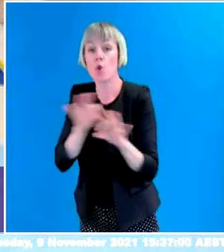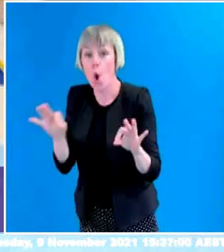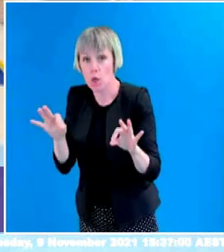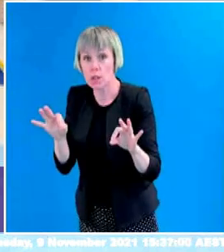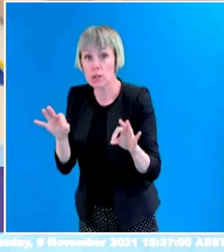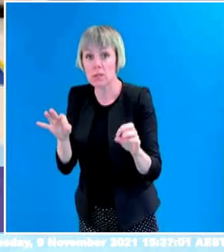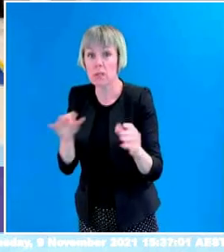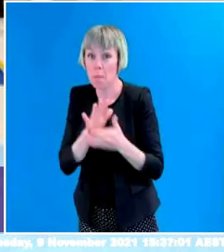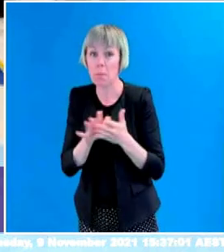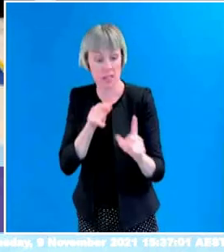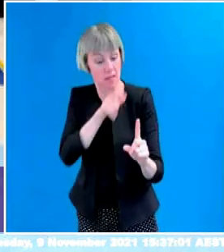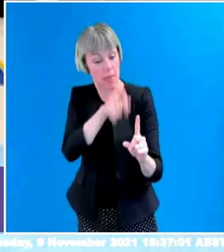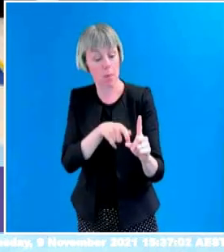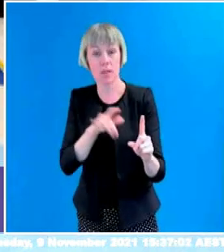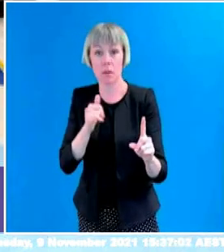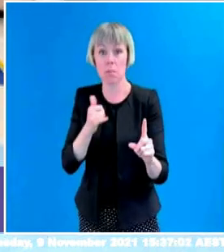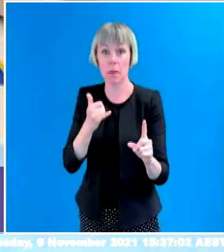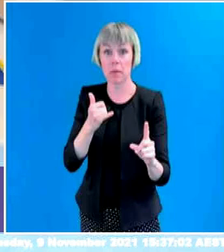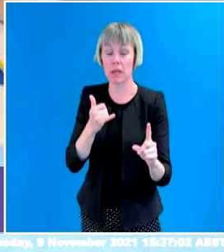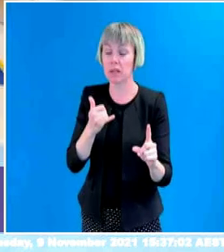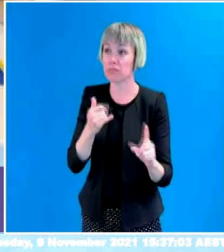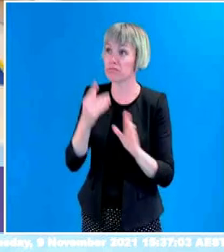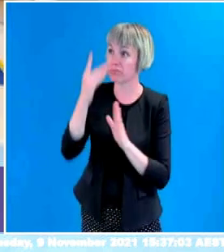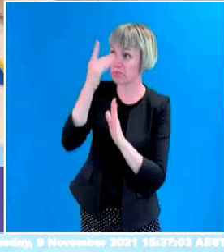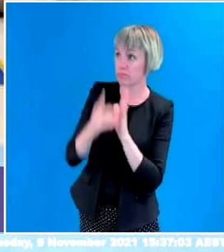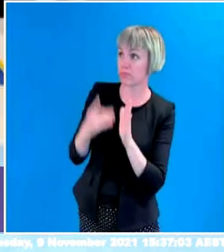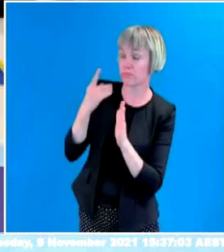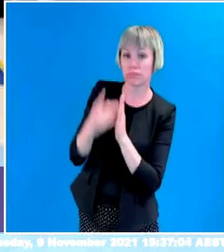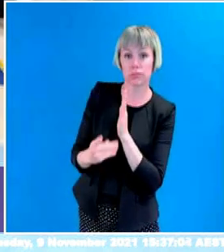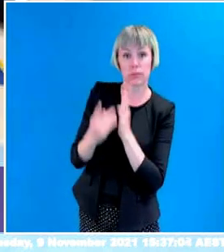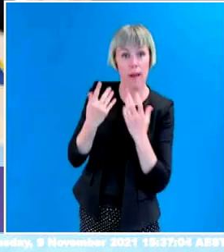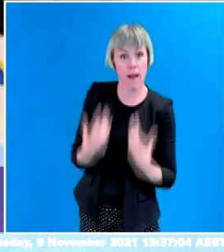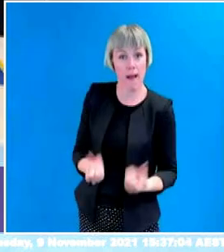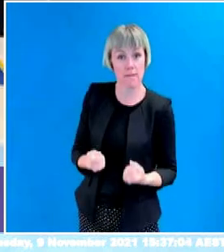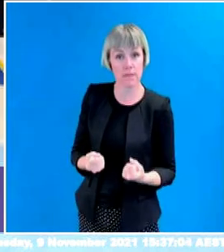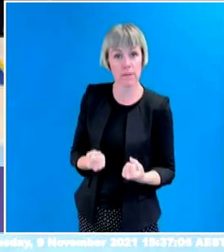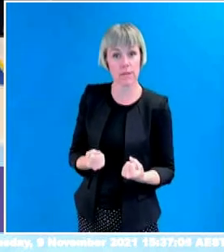So it is trying to get away from that idea of saying, well, I haven't